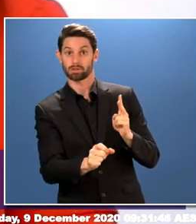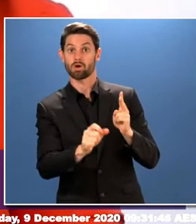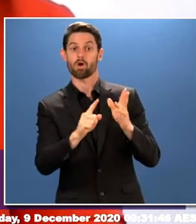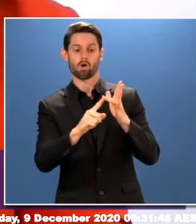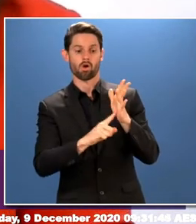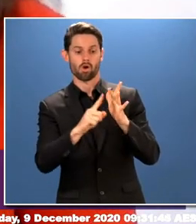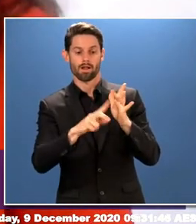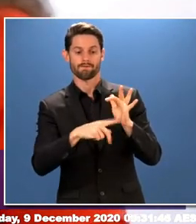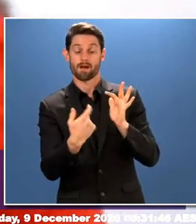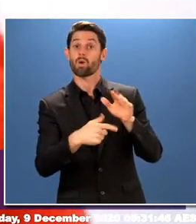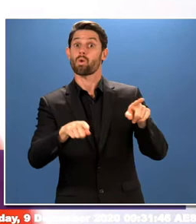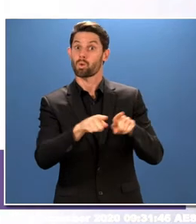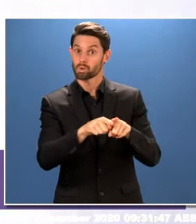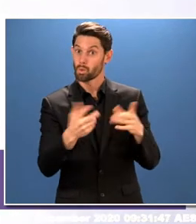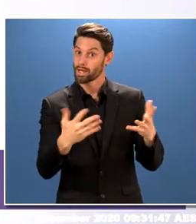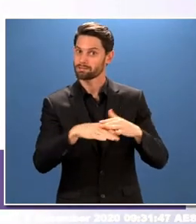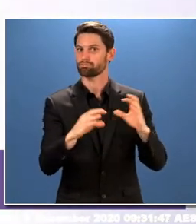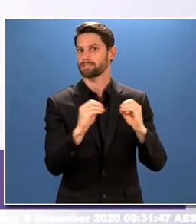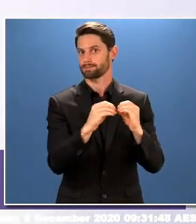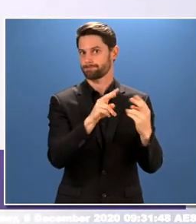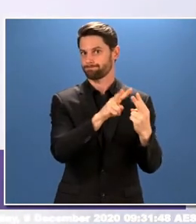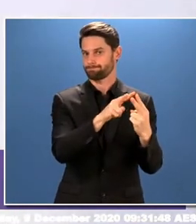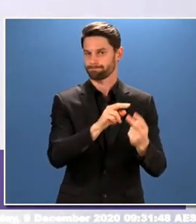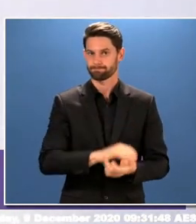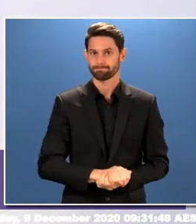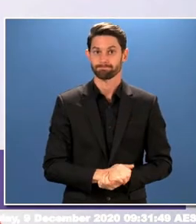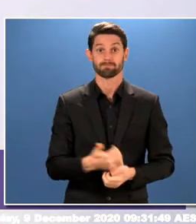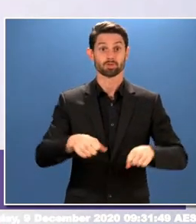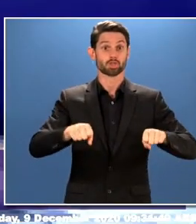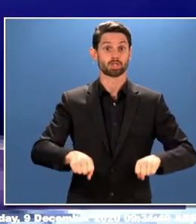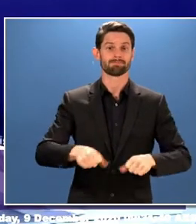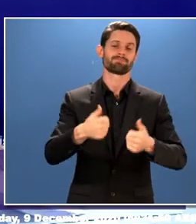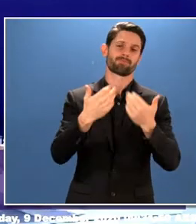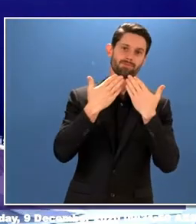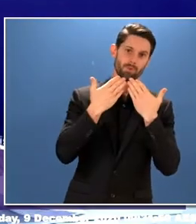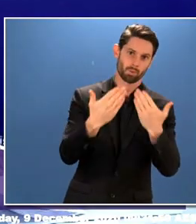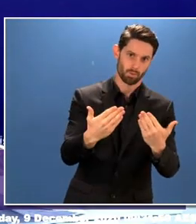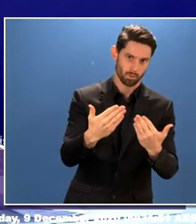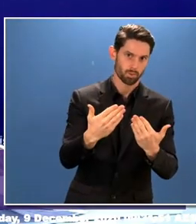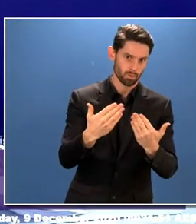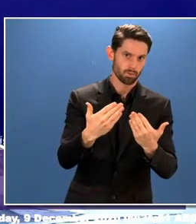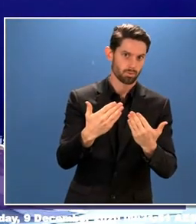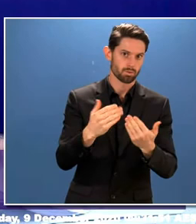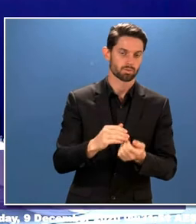Thank you very much for coming to the Royal Commission in order to give evidence.